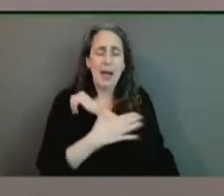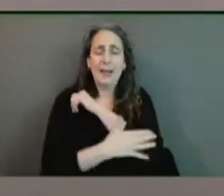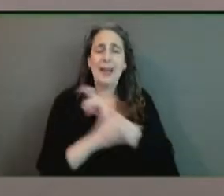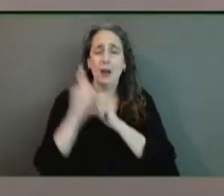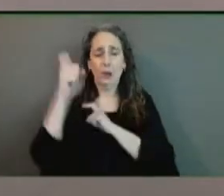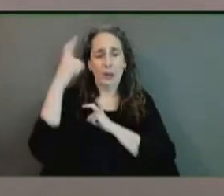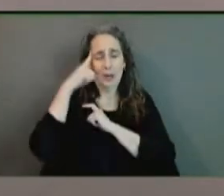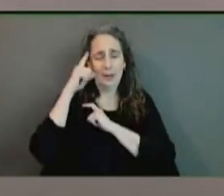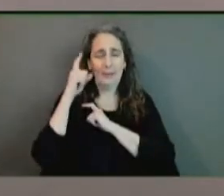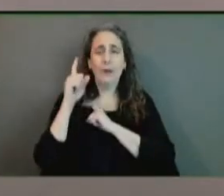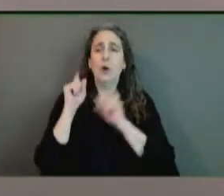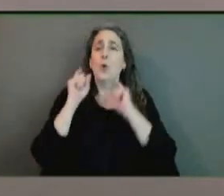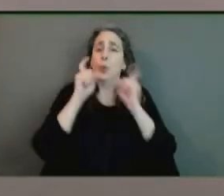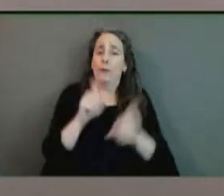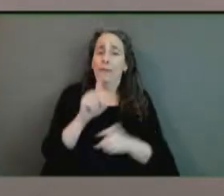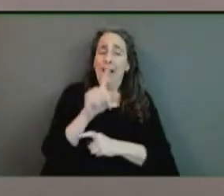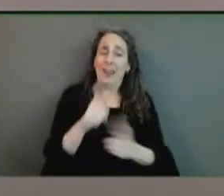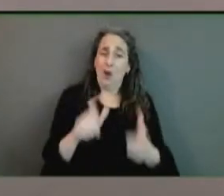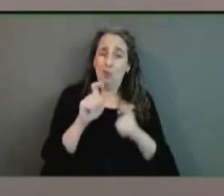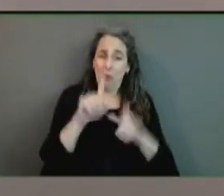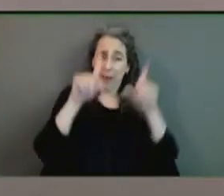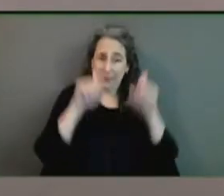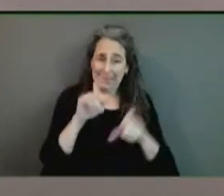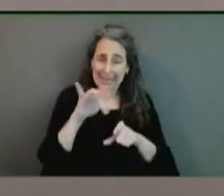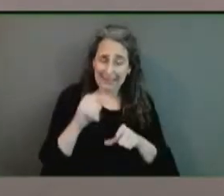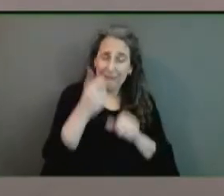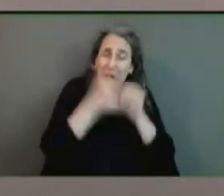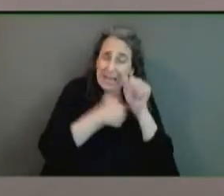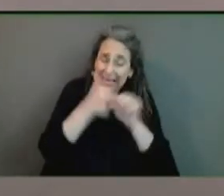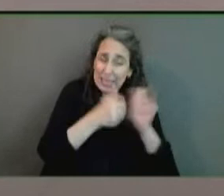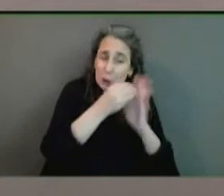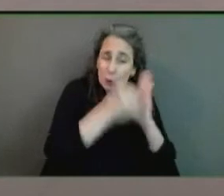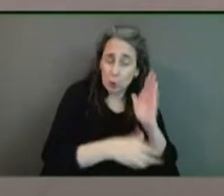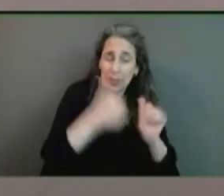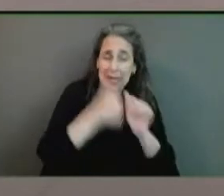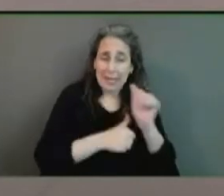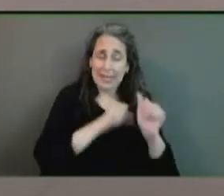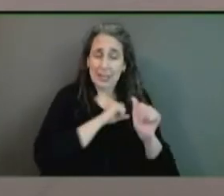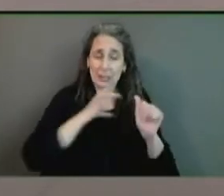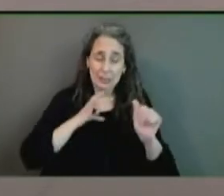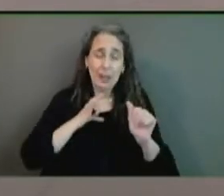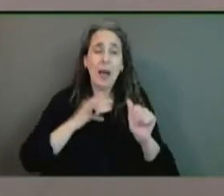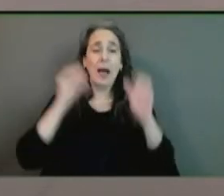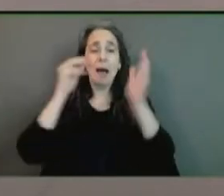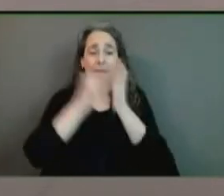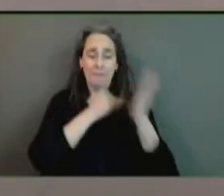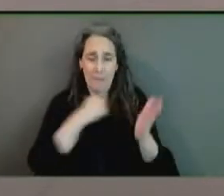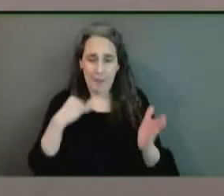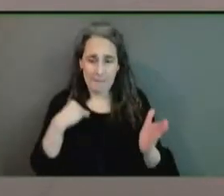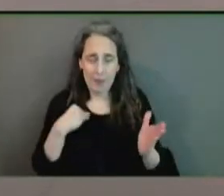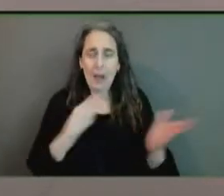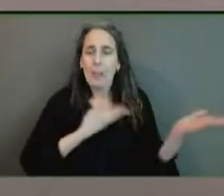that we're very grateful to DHHS in our county government, providing a rapid test kit for every single one of our students